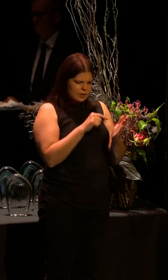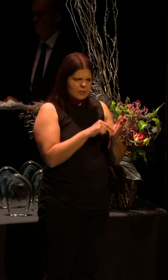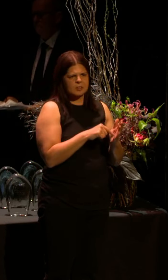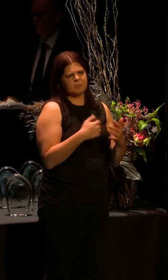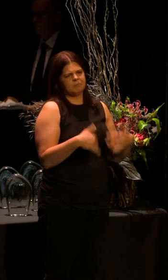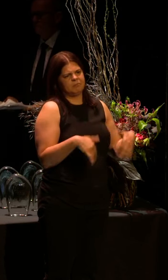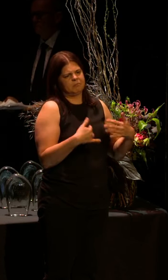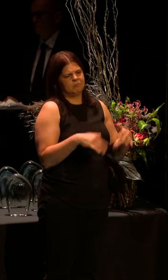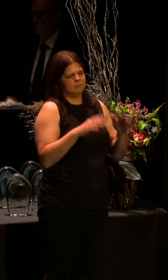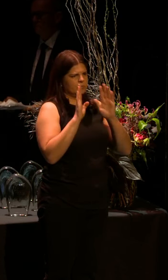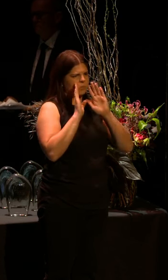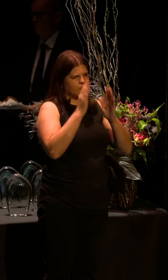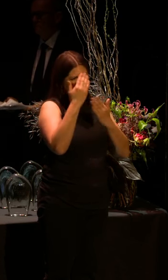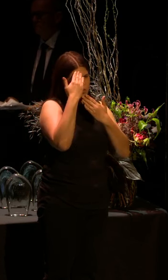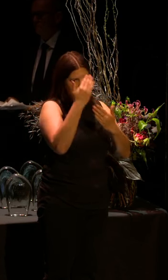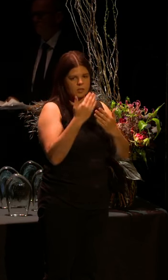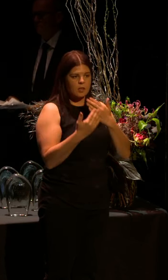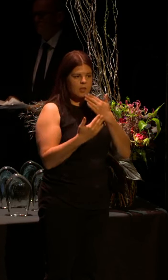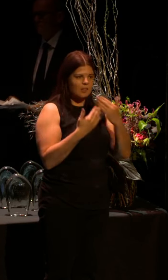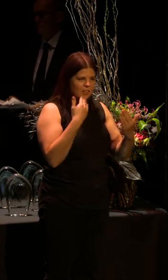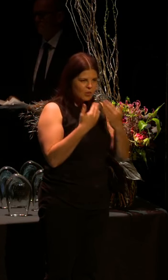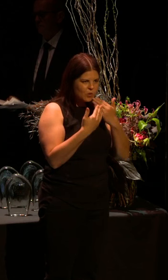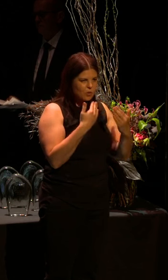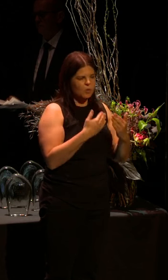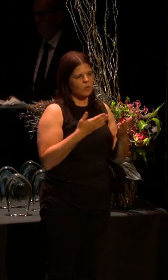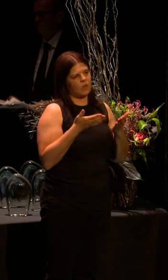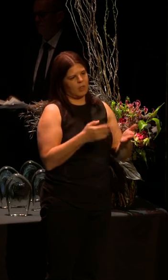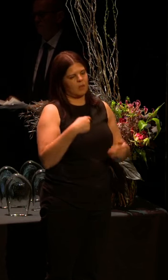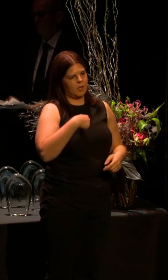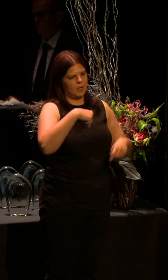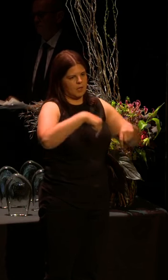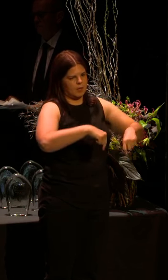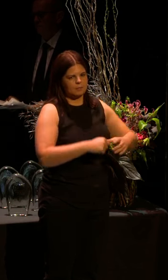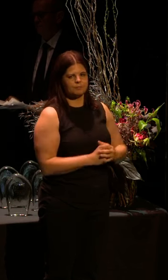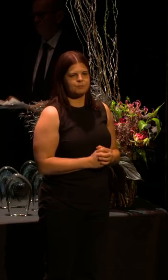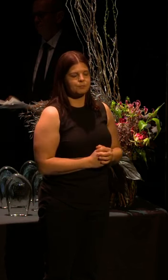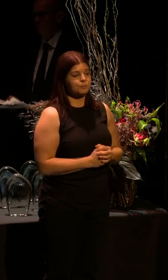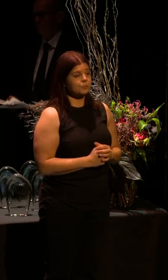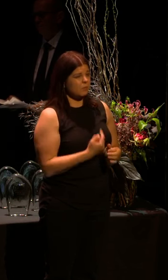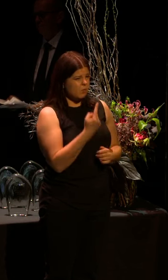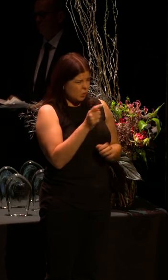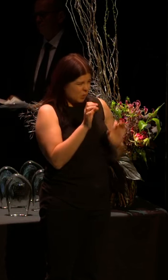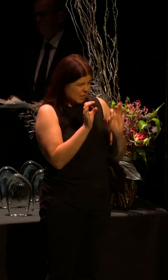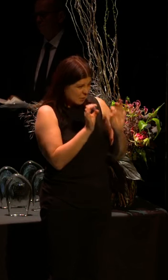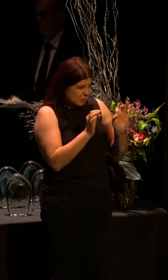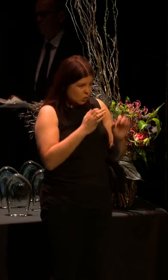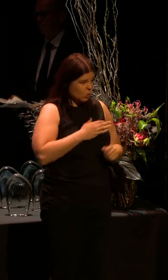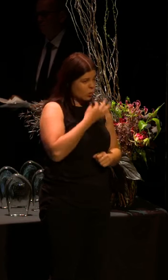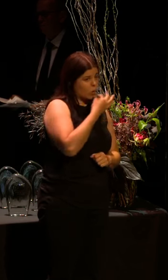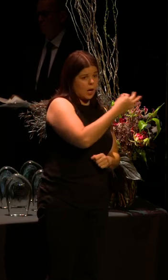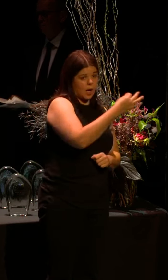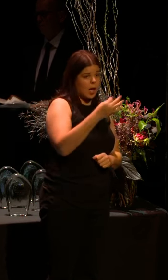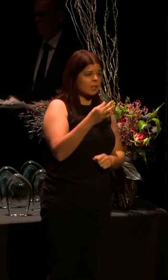And I thank you very, very much for allowing me. There is one special request that I ask every time I have the honour to conduct a Welcome -